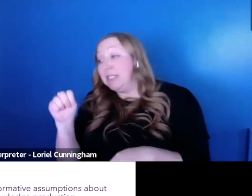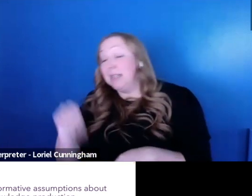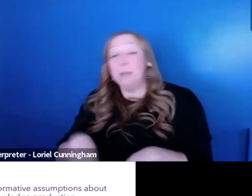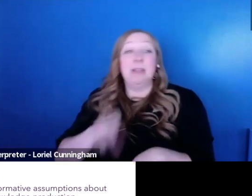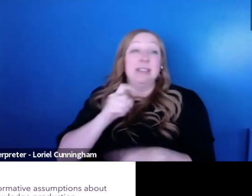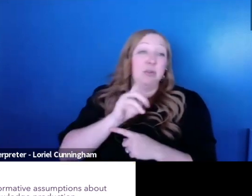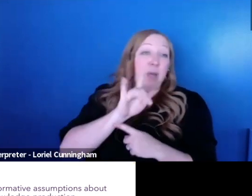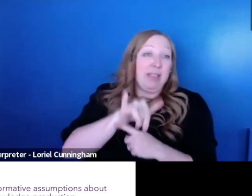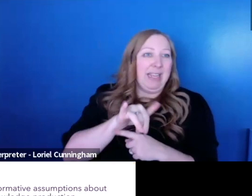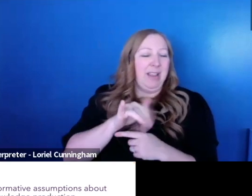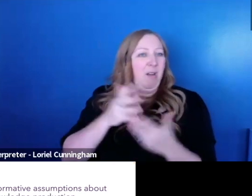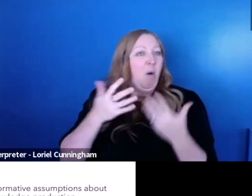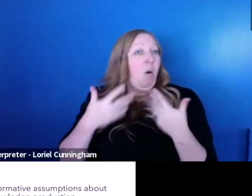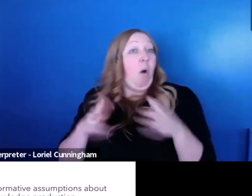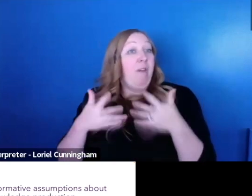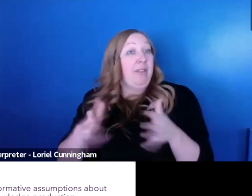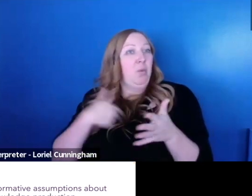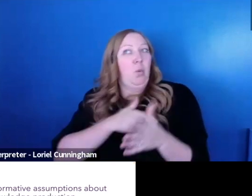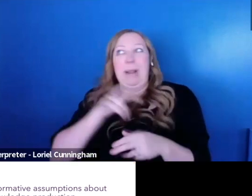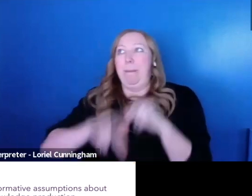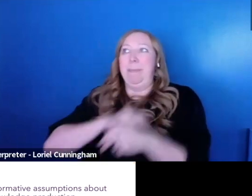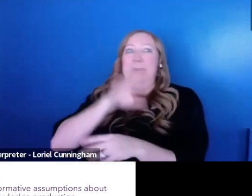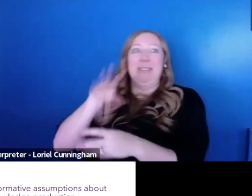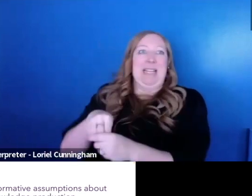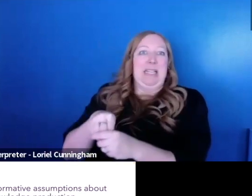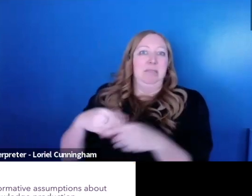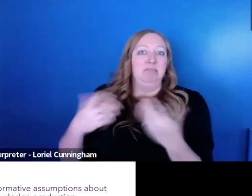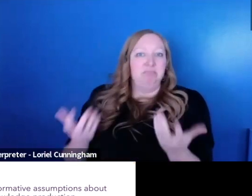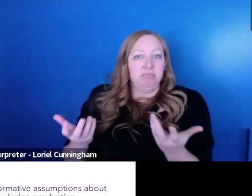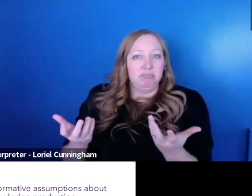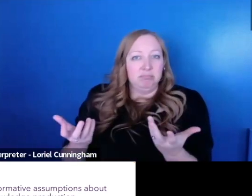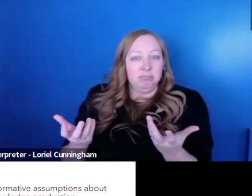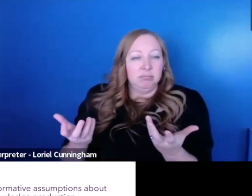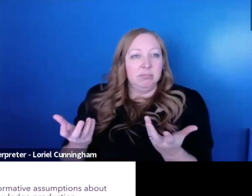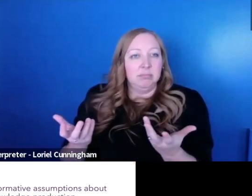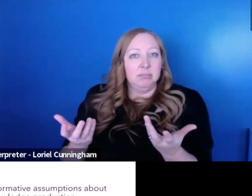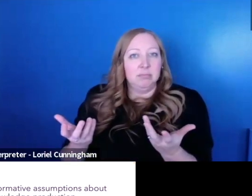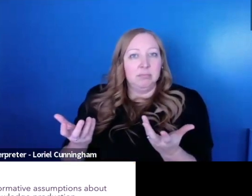many times unknowingly. So really to think about how then once these technologies are kind of being used, there's